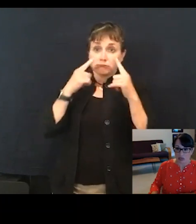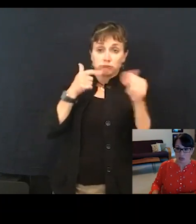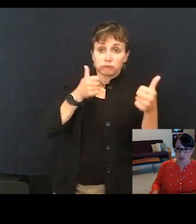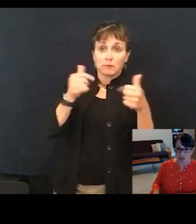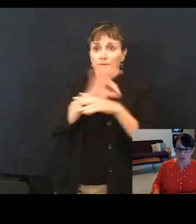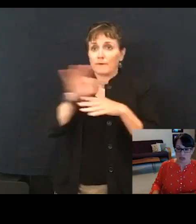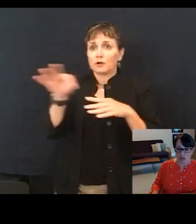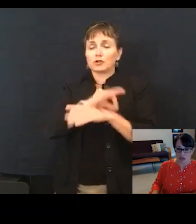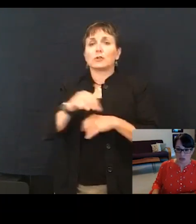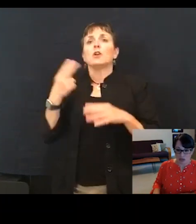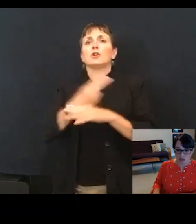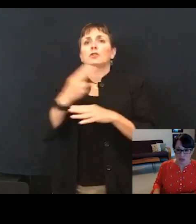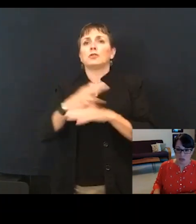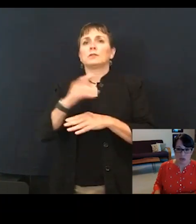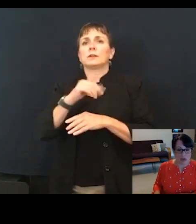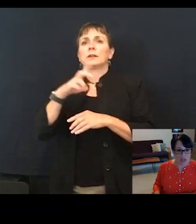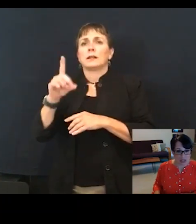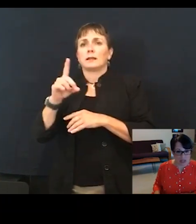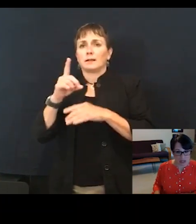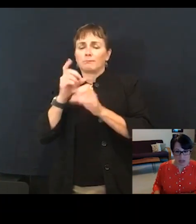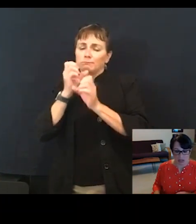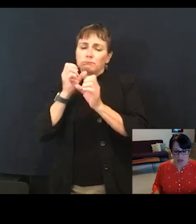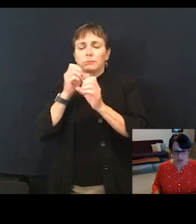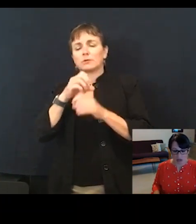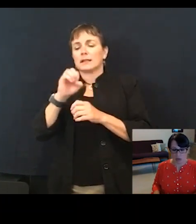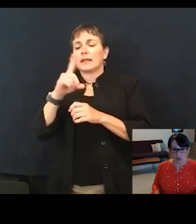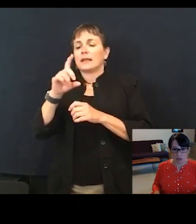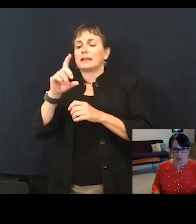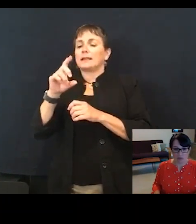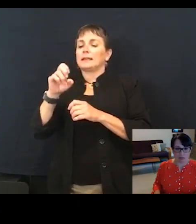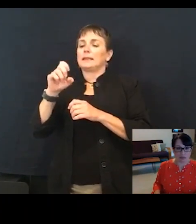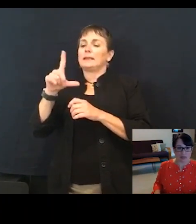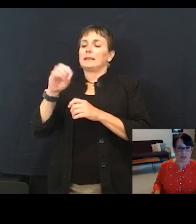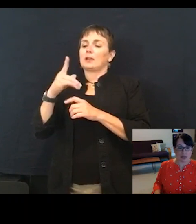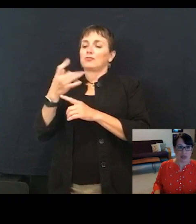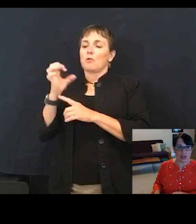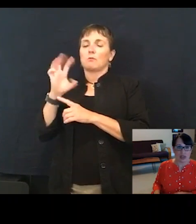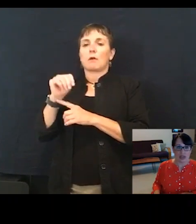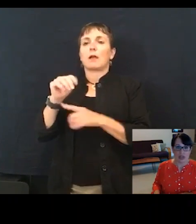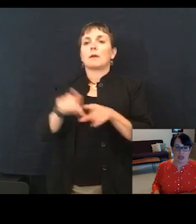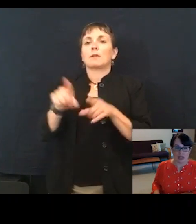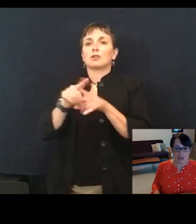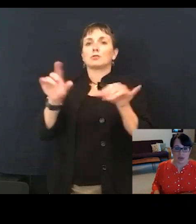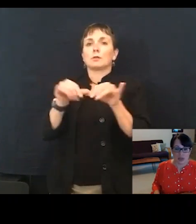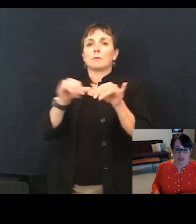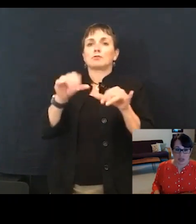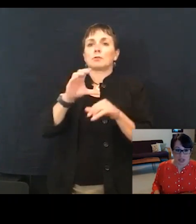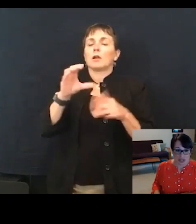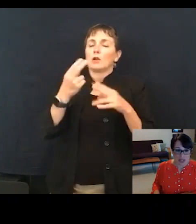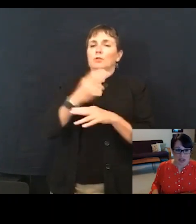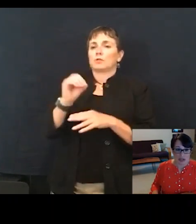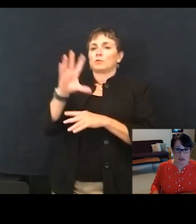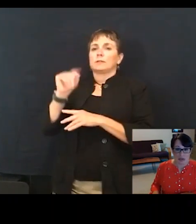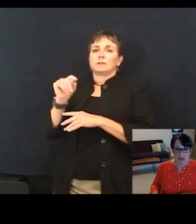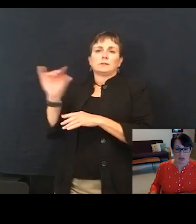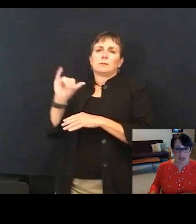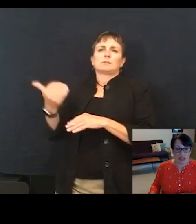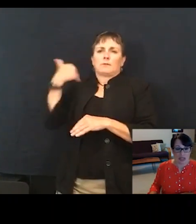And we measure retinal structure with OCT, like I showed you before. So on this slide here, what you're looking at